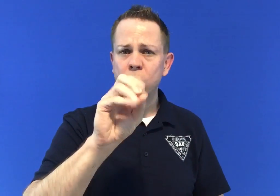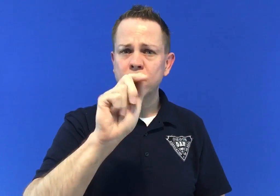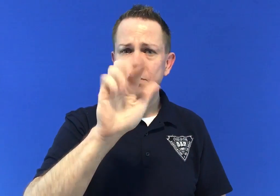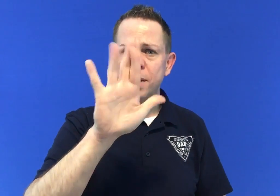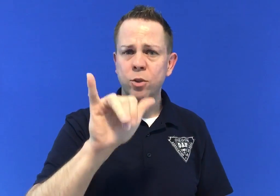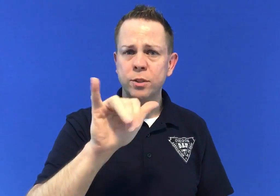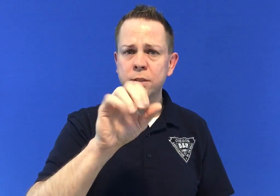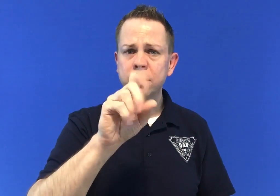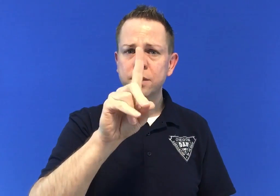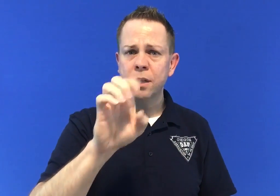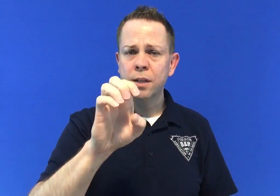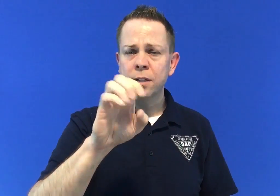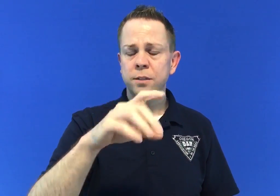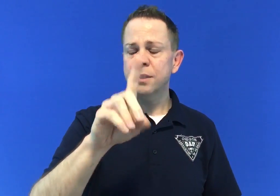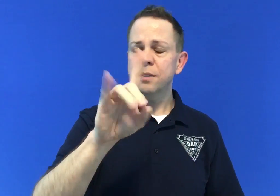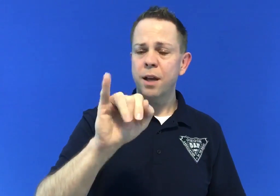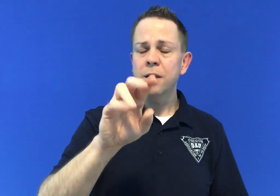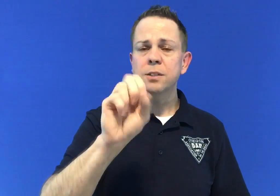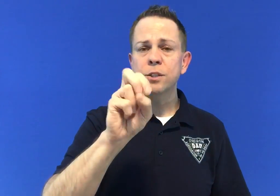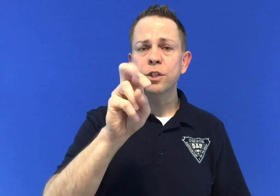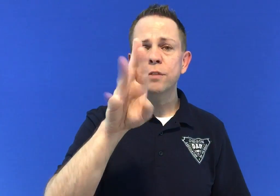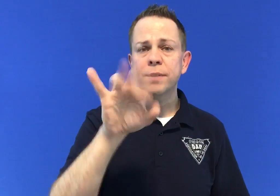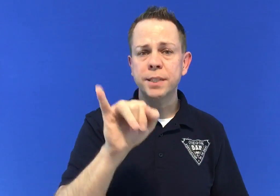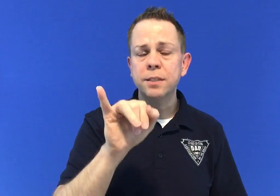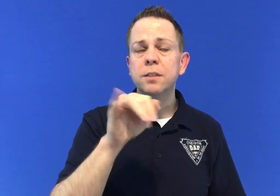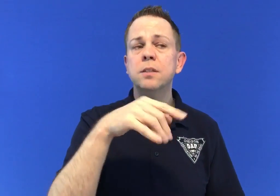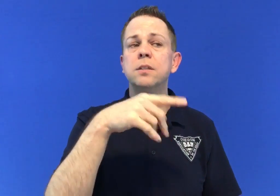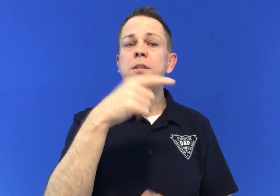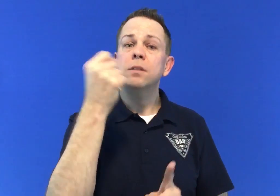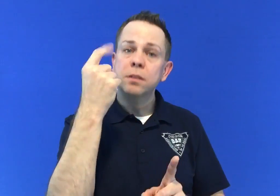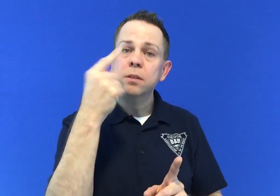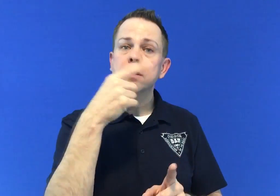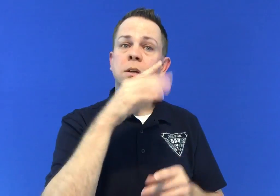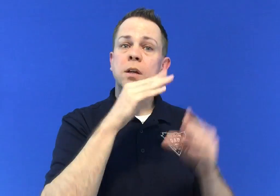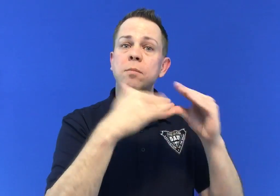Rosemary DiSiervi.